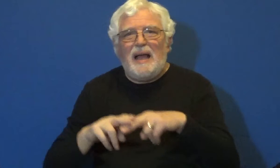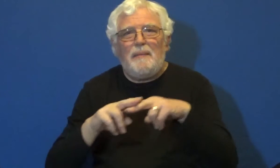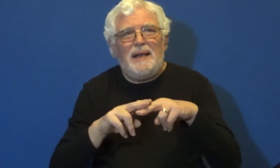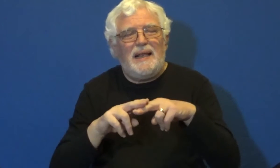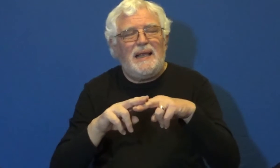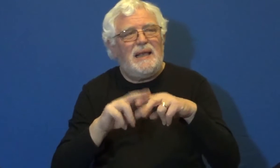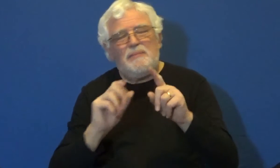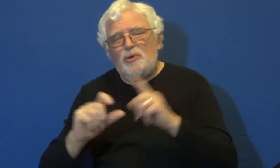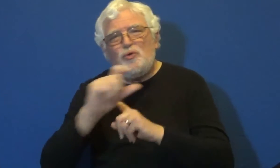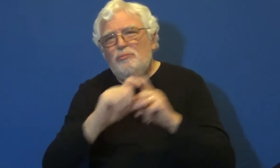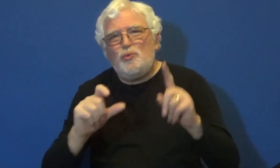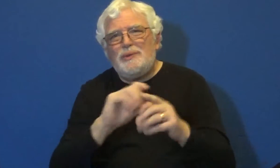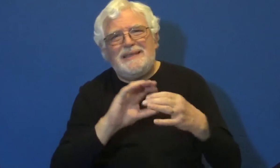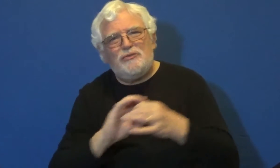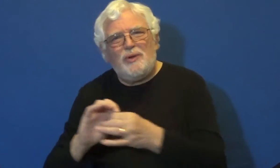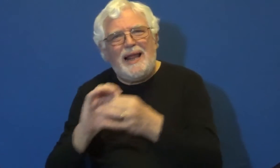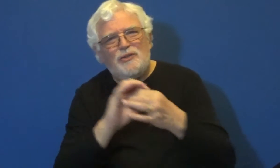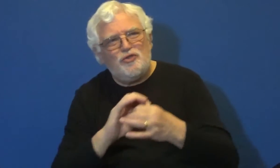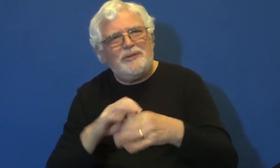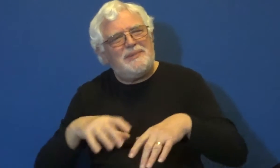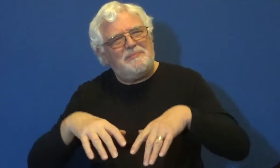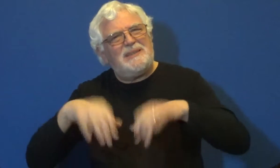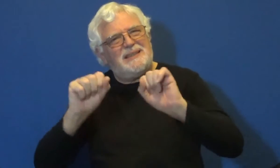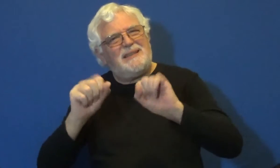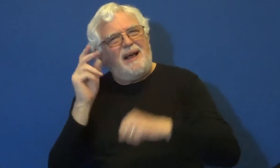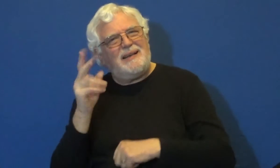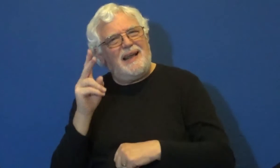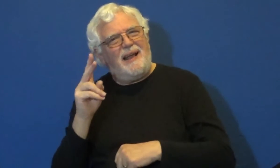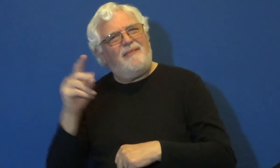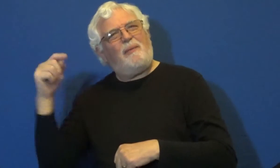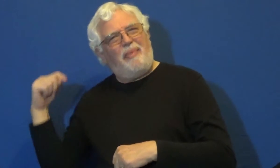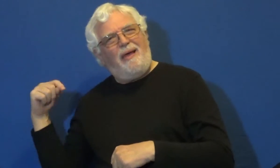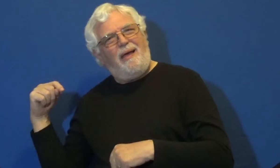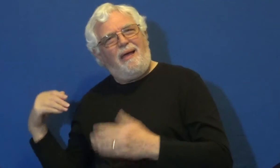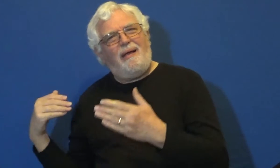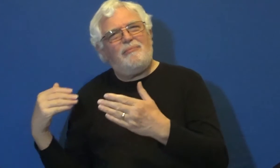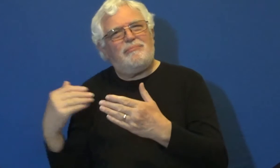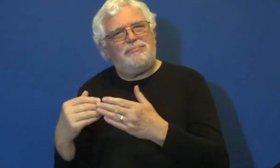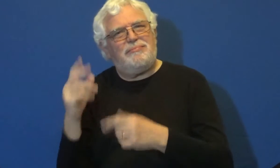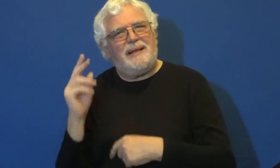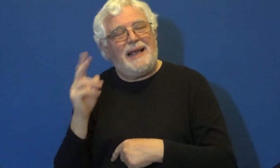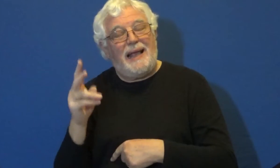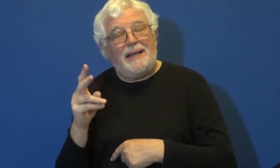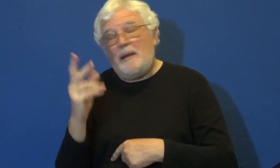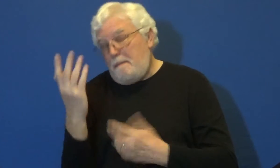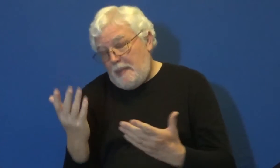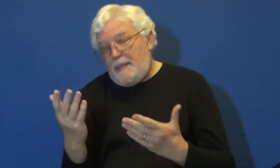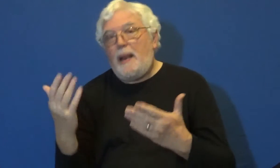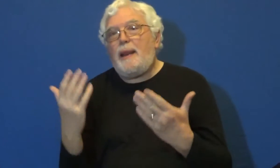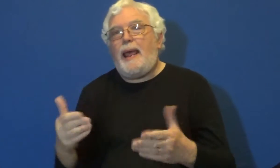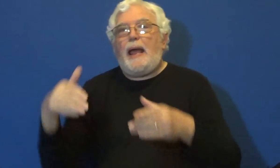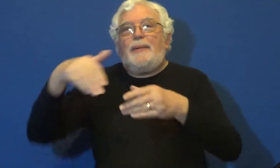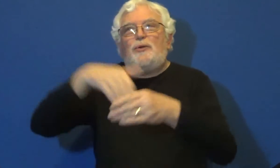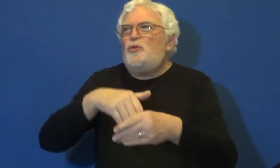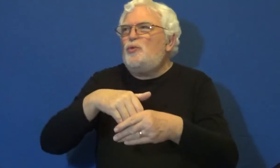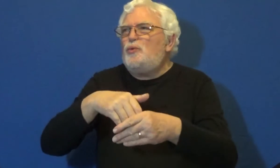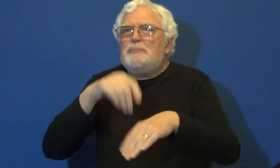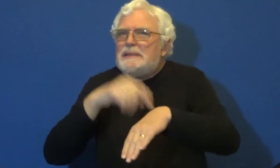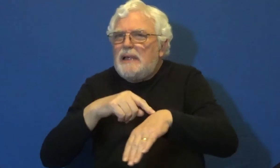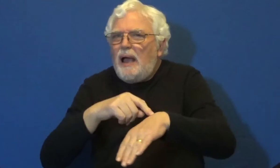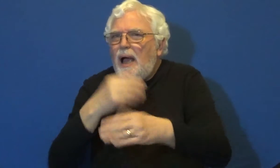relationships.This will probably include time and money saving discoveries we have made,